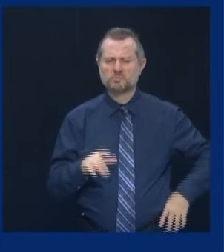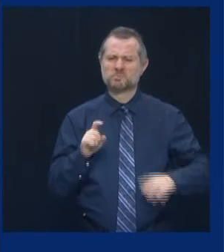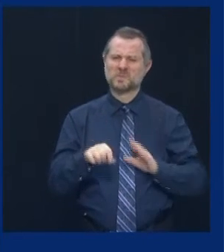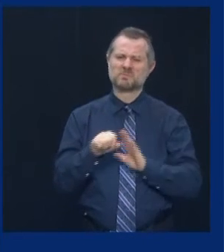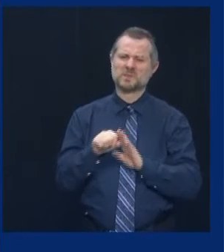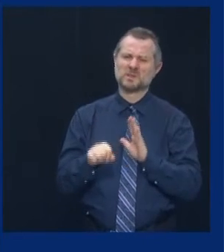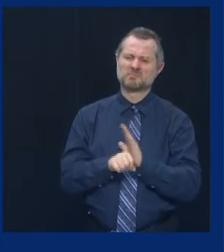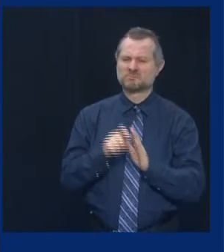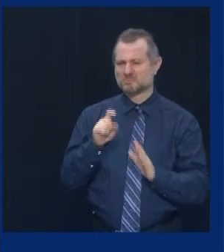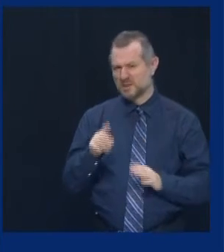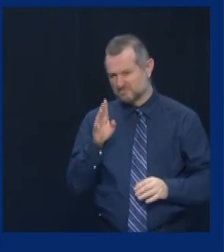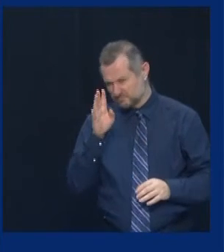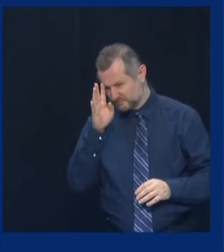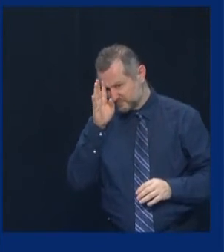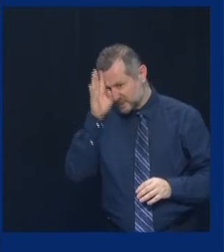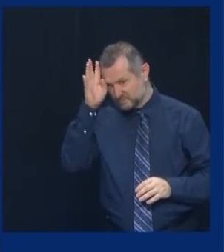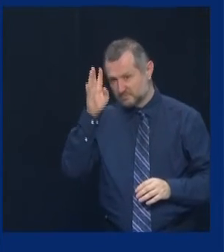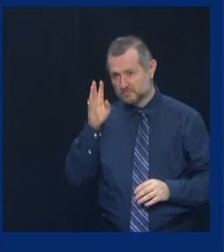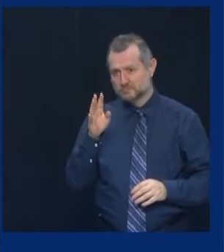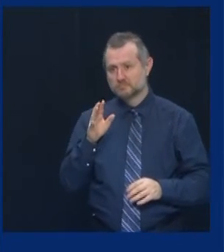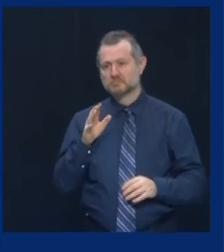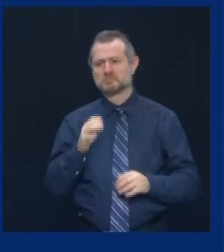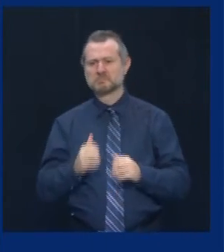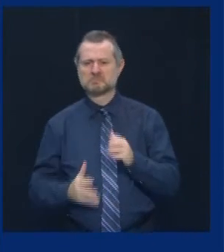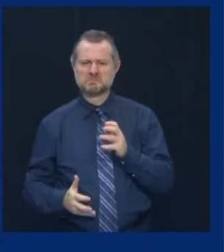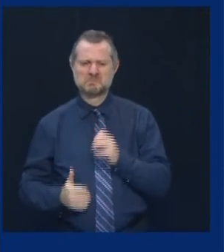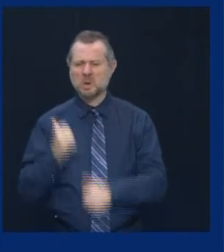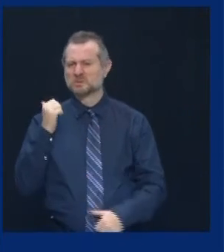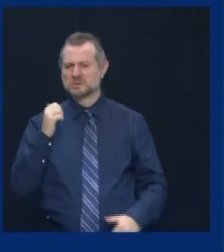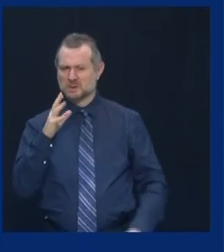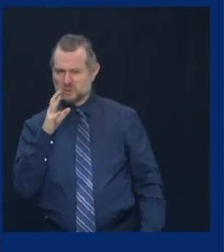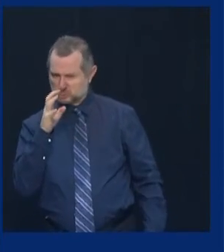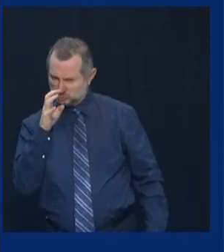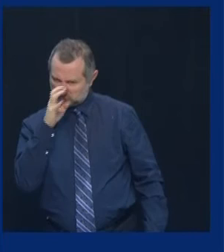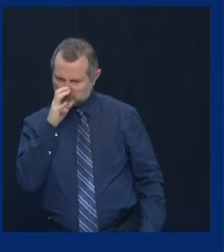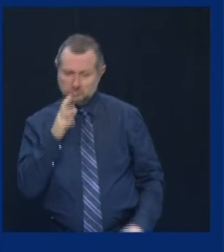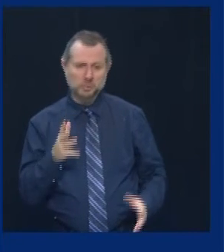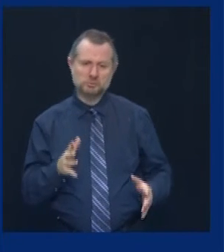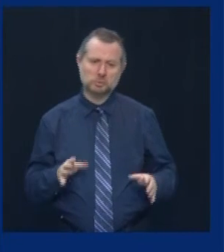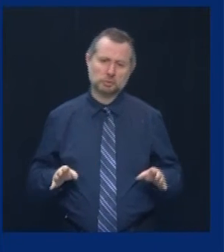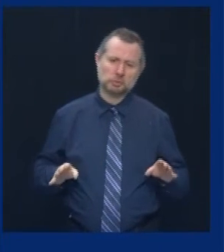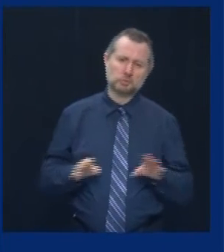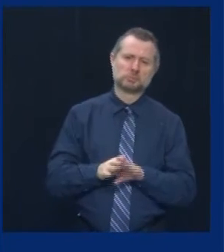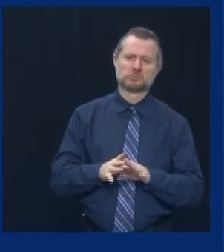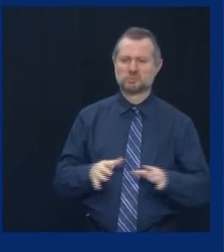ARE IN THE HOSPITAL. IF YOU GET ANYWHERE NEAR THE